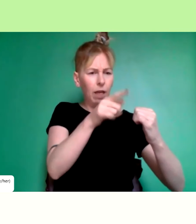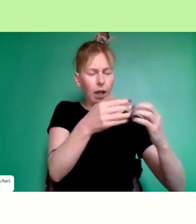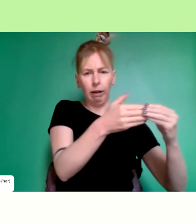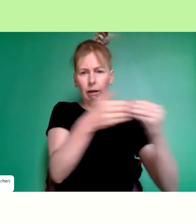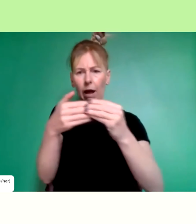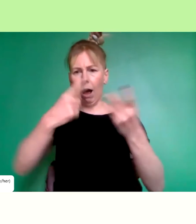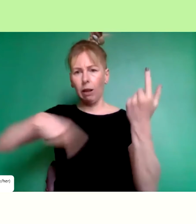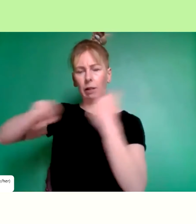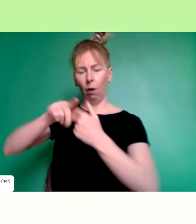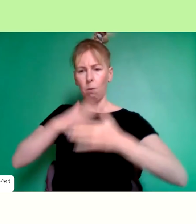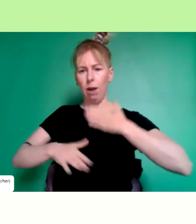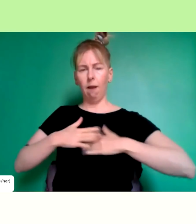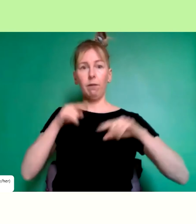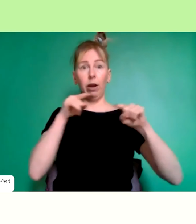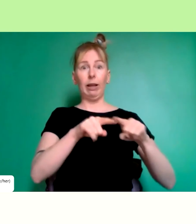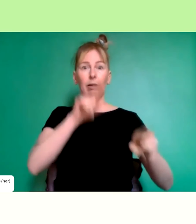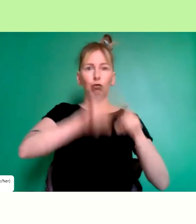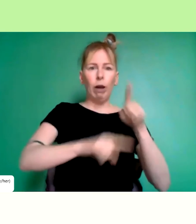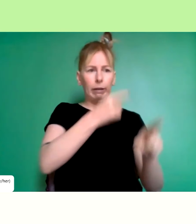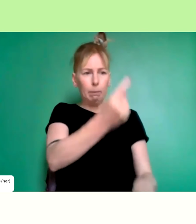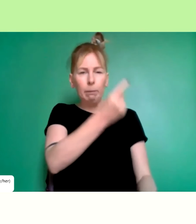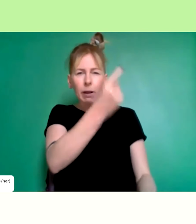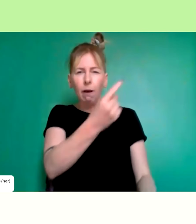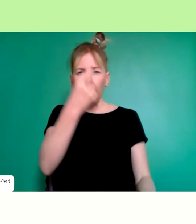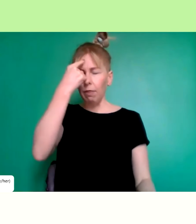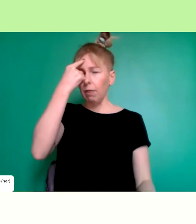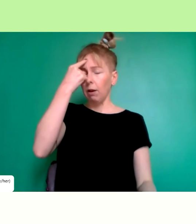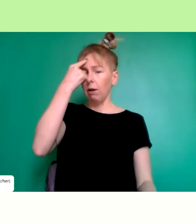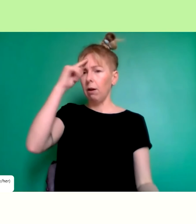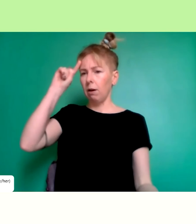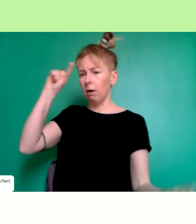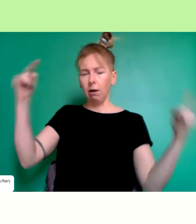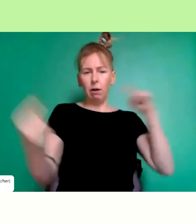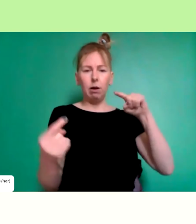entanglement with the human and more than human world and look towards alternative